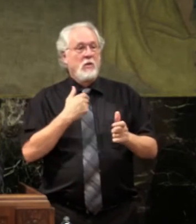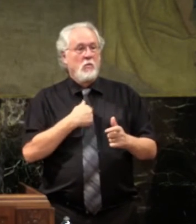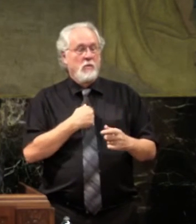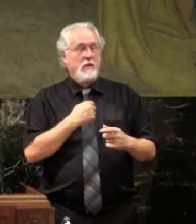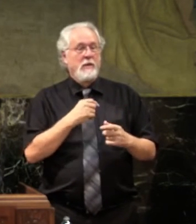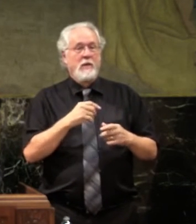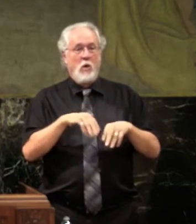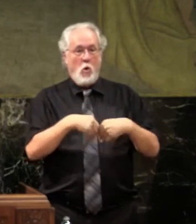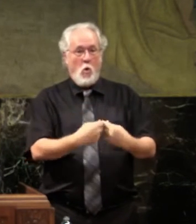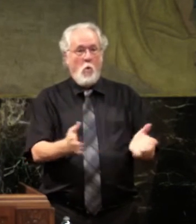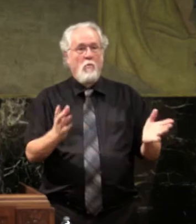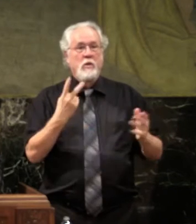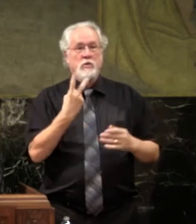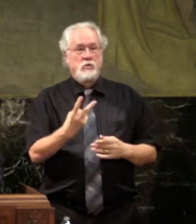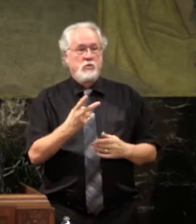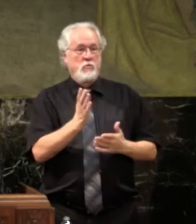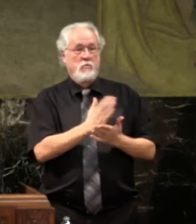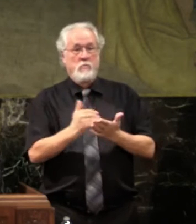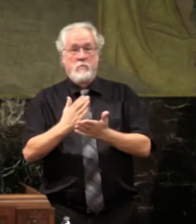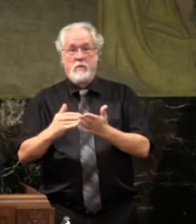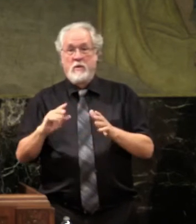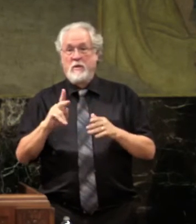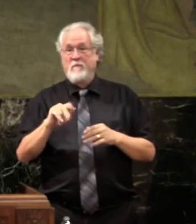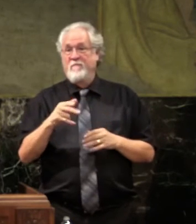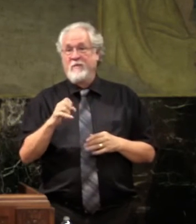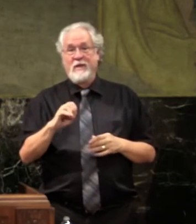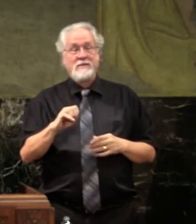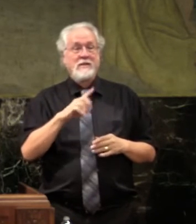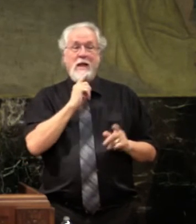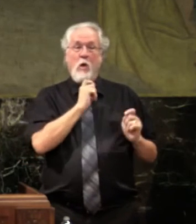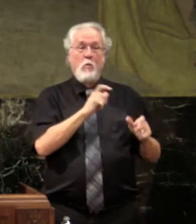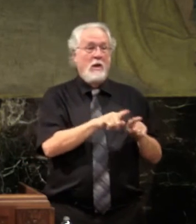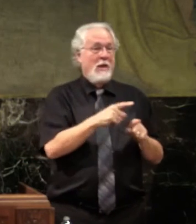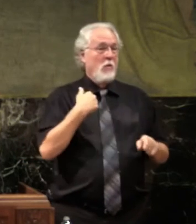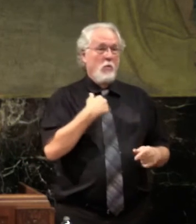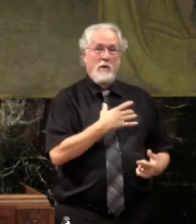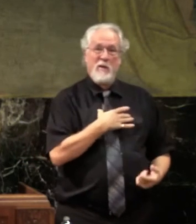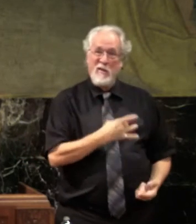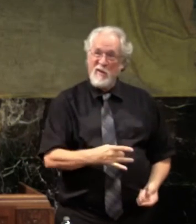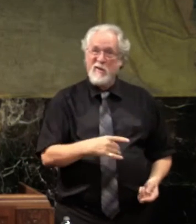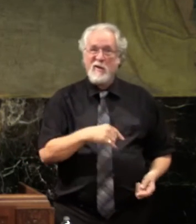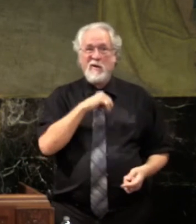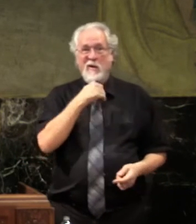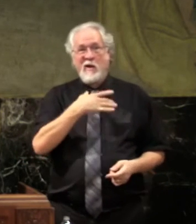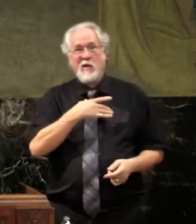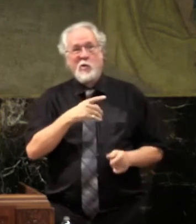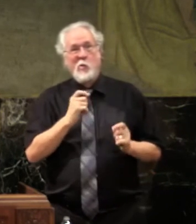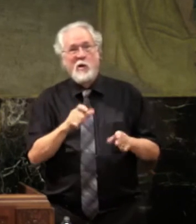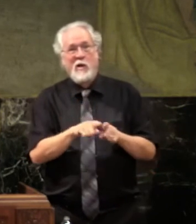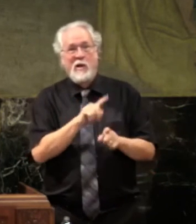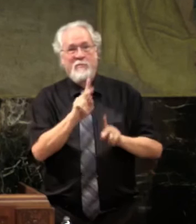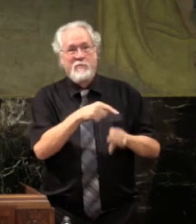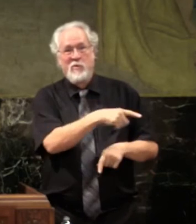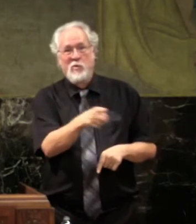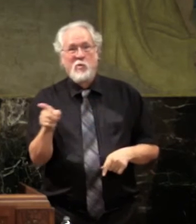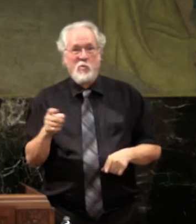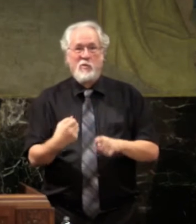of help while never as quick as we would like and certainly not as quick as the folks who have been impacted by the storms